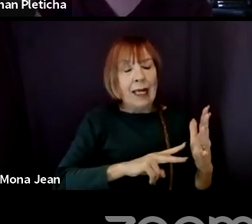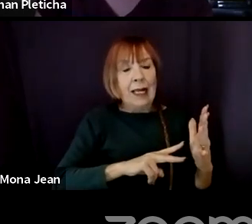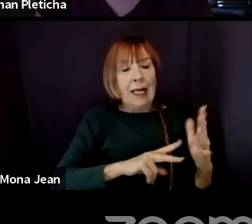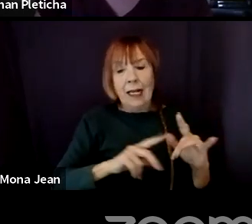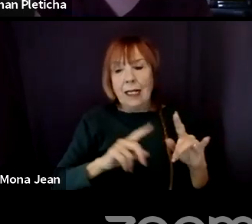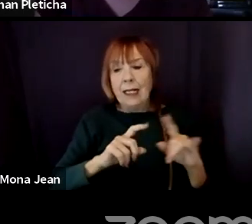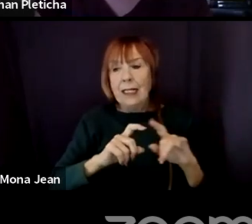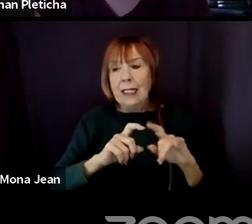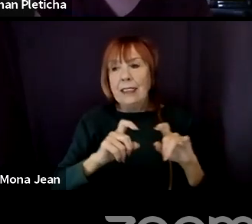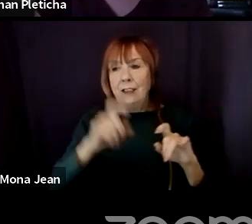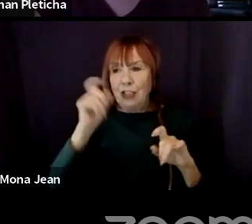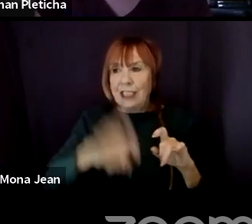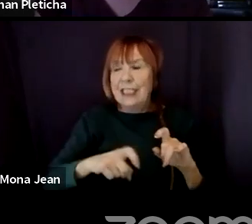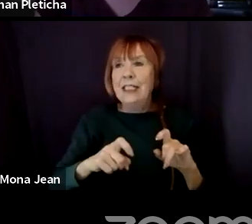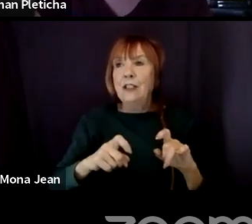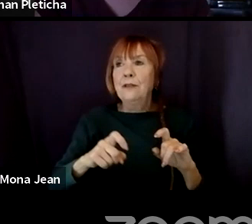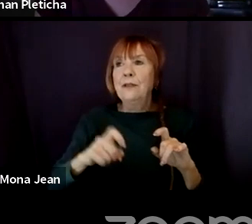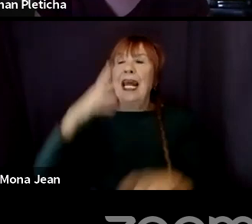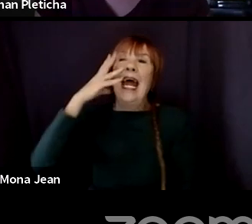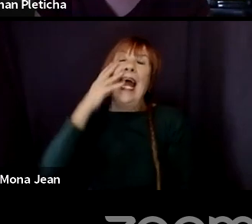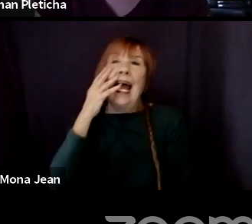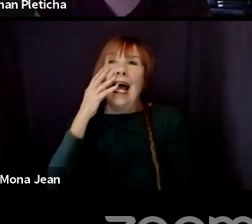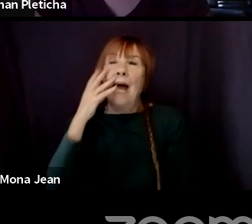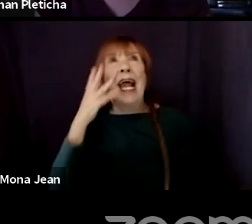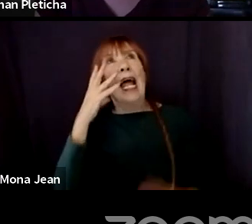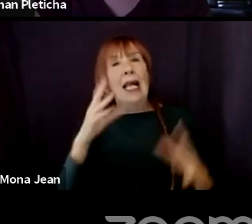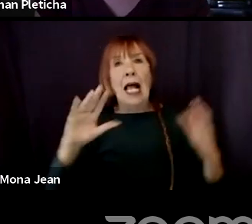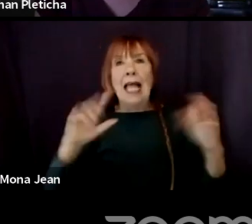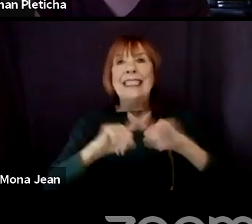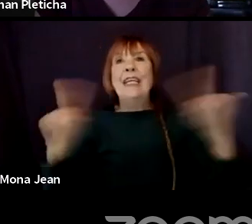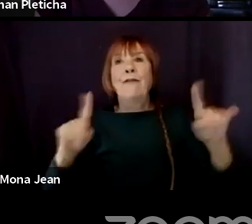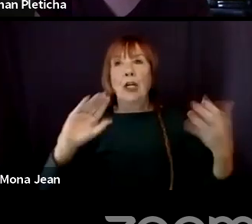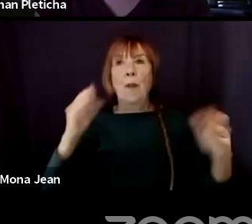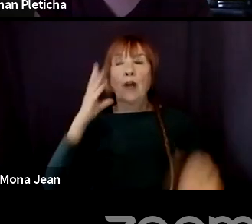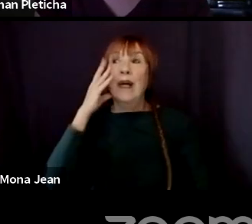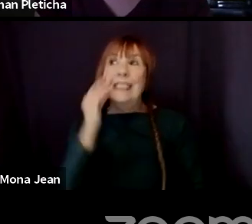and was better at every single time I go to do it. But honestly, the thing that helped me the most